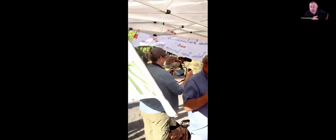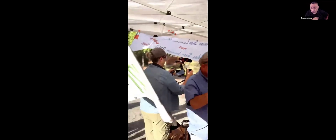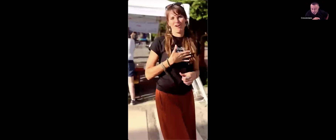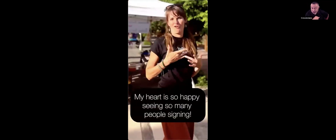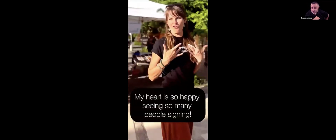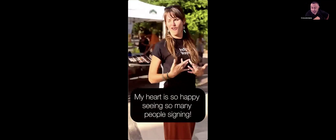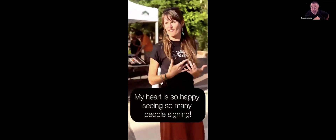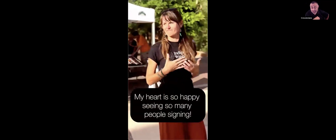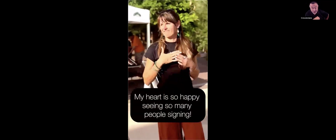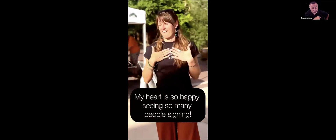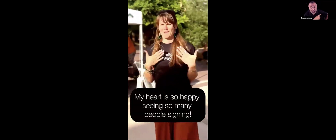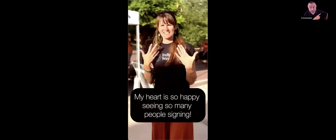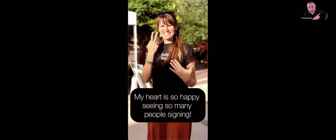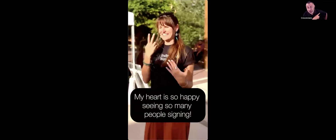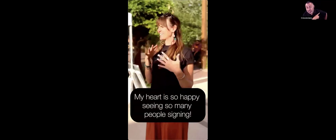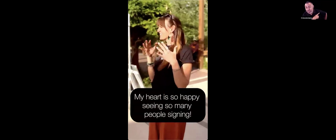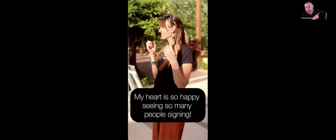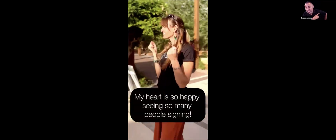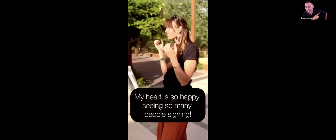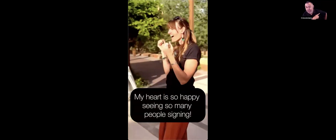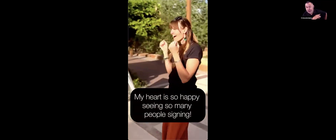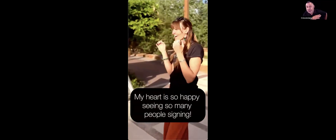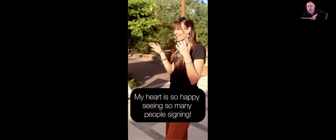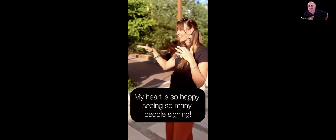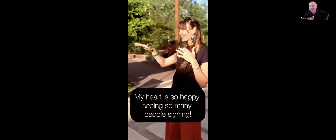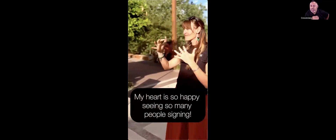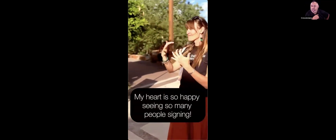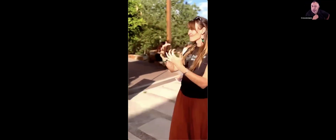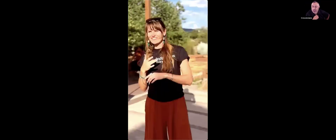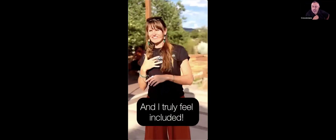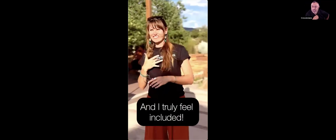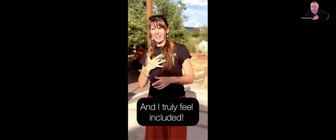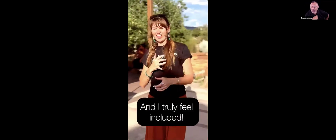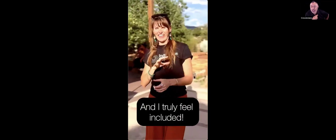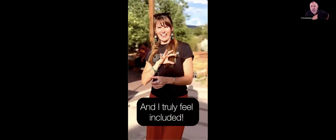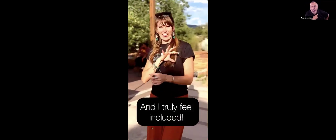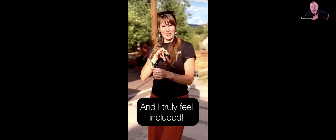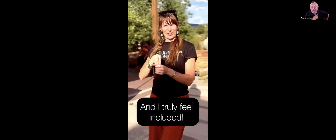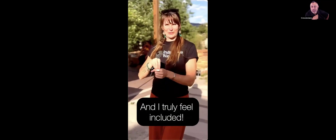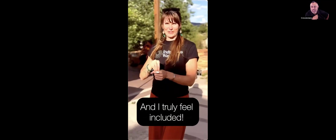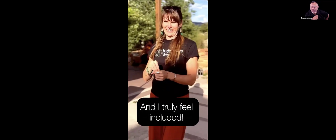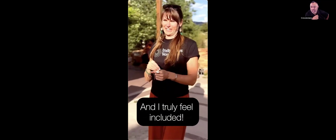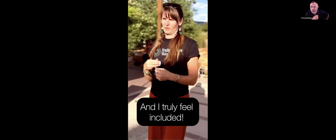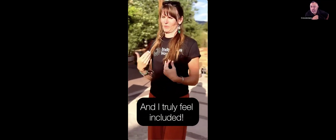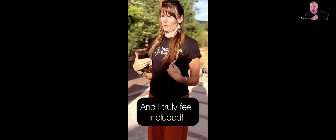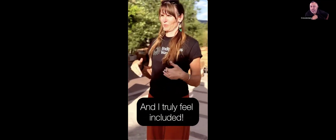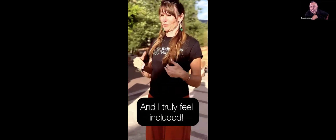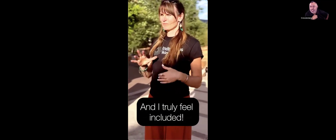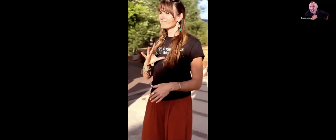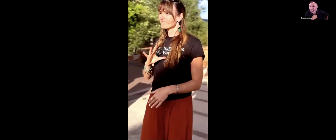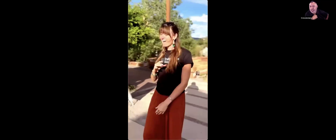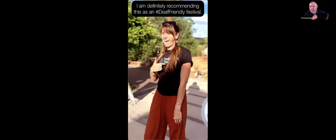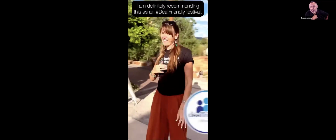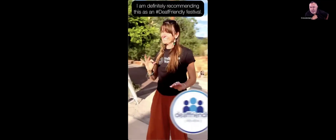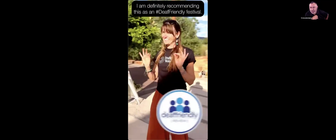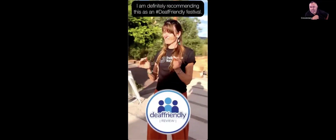And the gentleman says that filmmaker is working on it right now. And this person says, my heart is so happy seeing everyone speaking sign language.